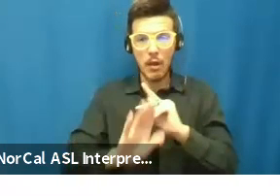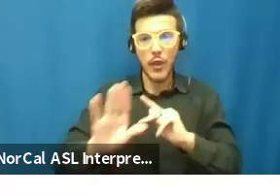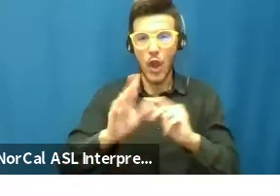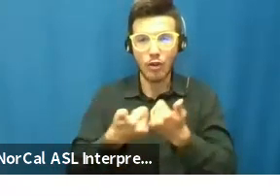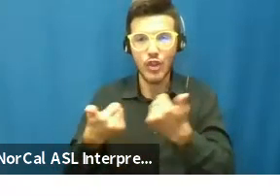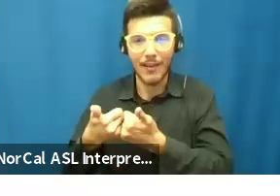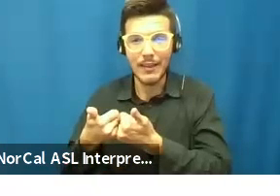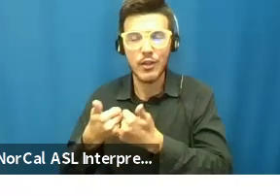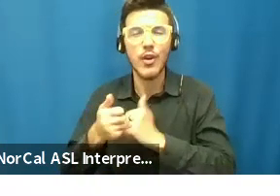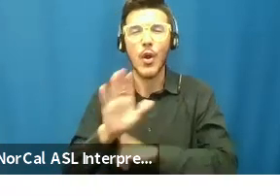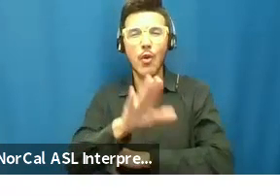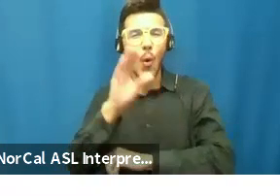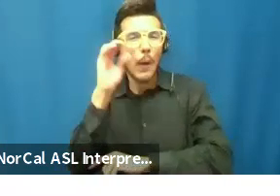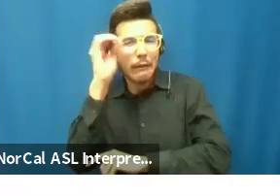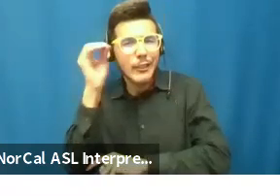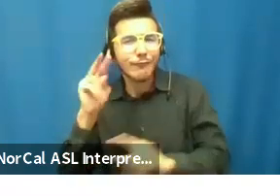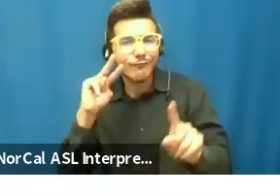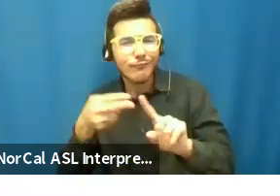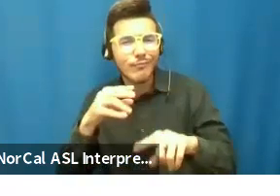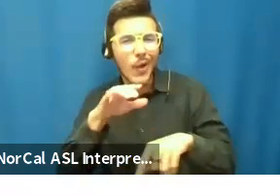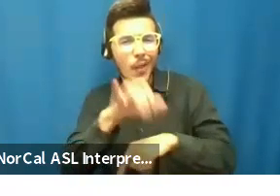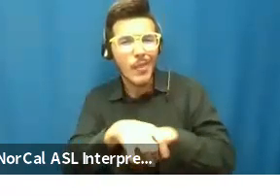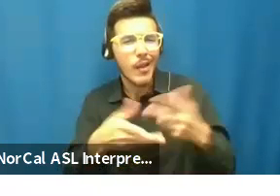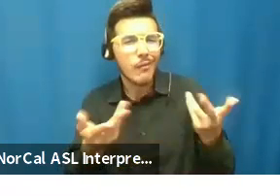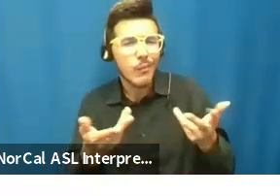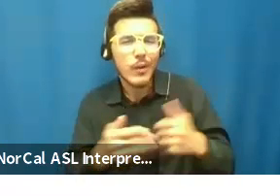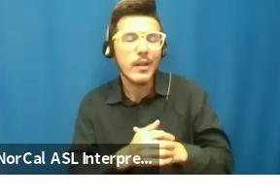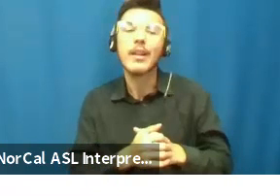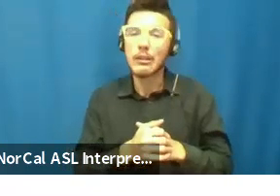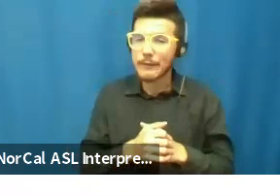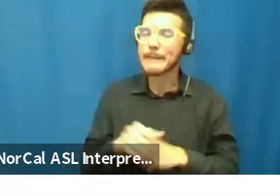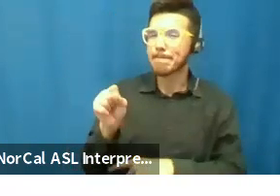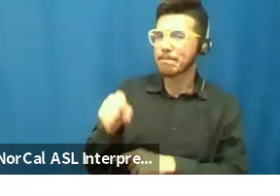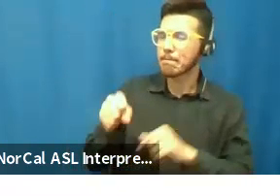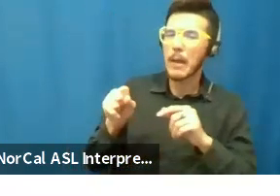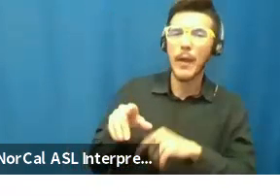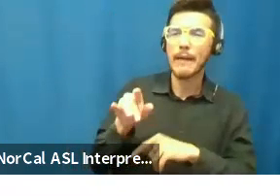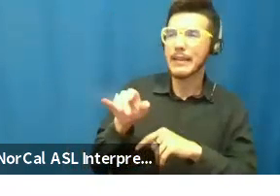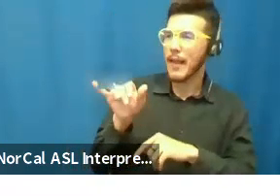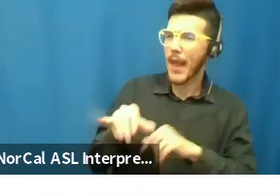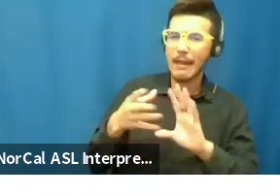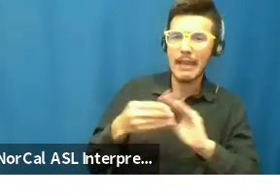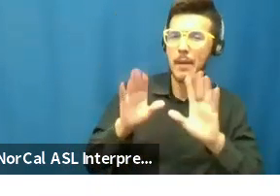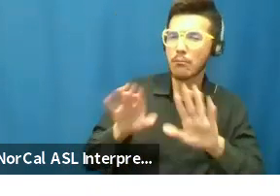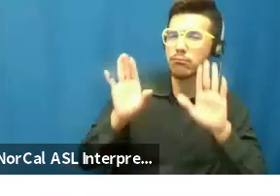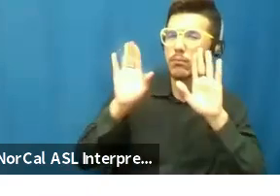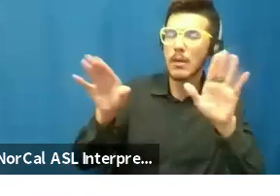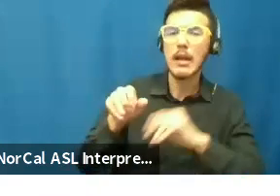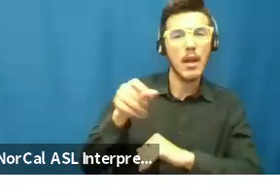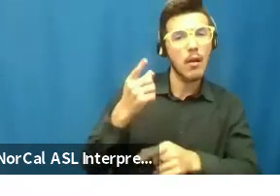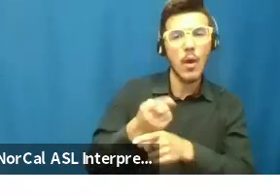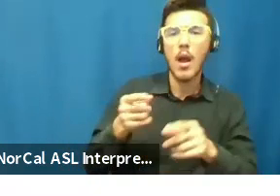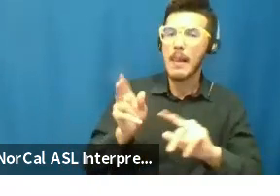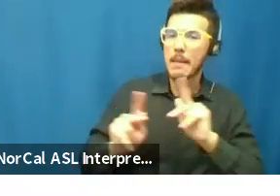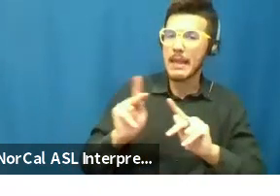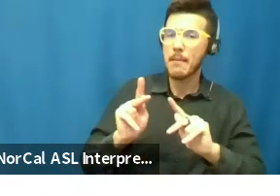Yes, that is a great statement. And absolutely, it is definitely individual's right to decide